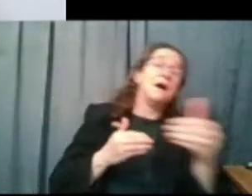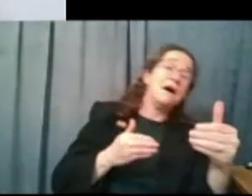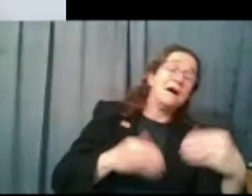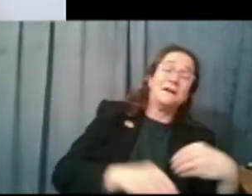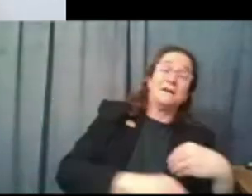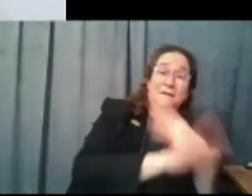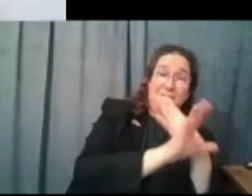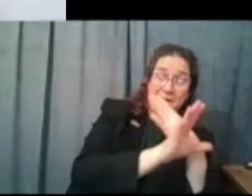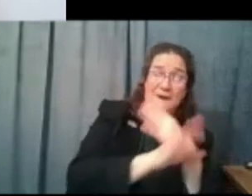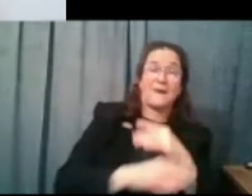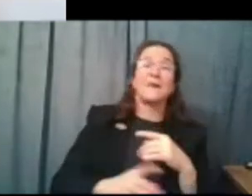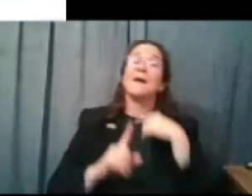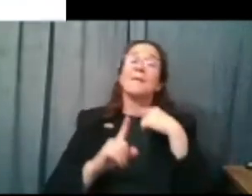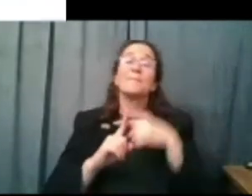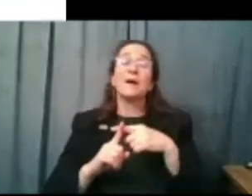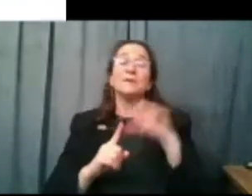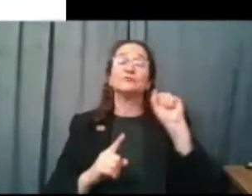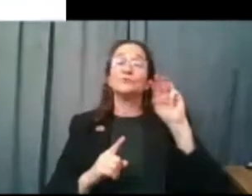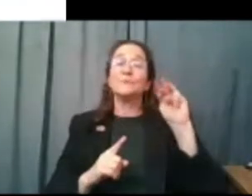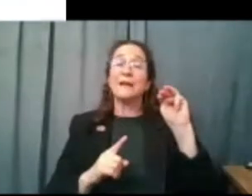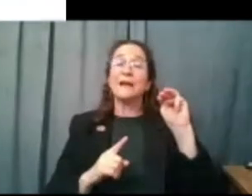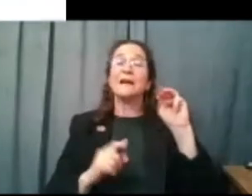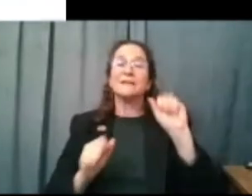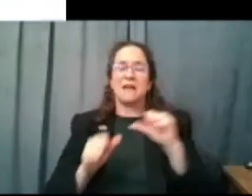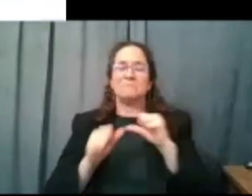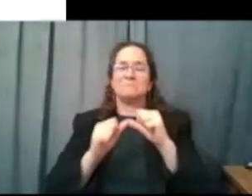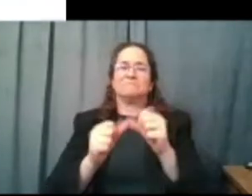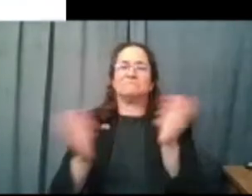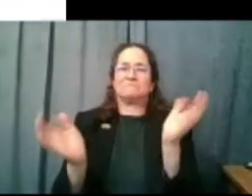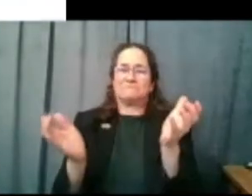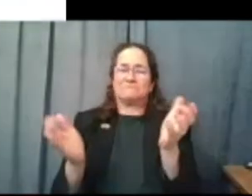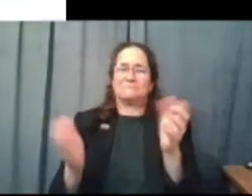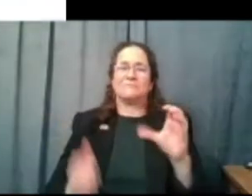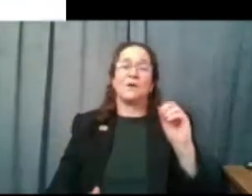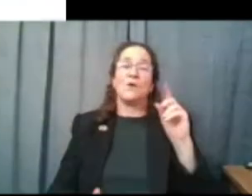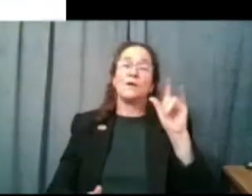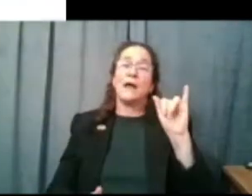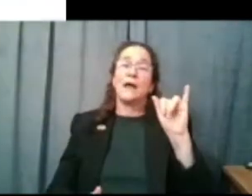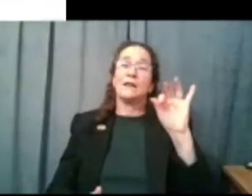Social media find us at OCALI official on Facebook, Instagram, and Twitter.